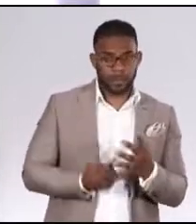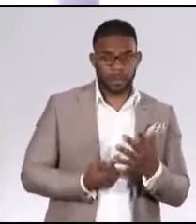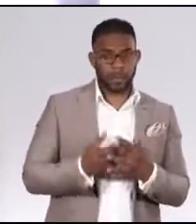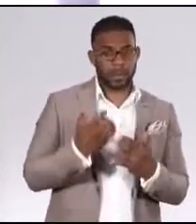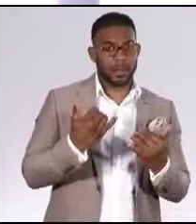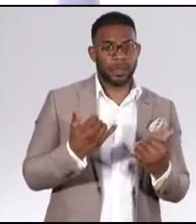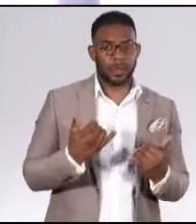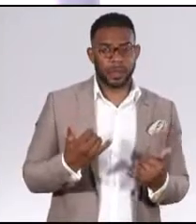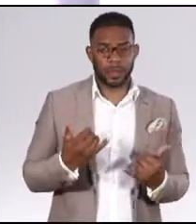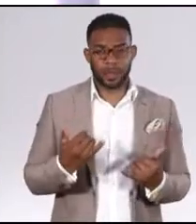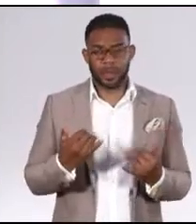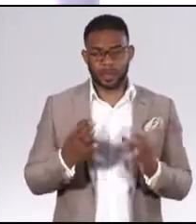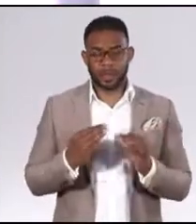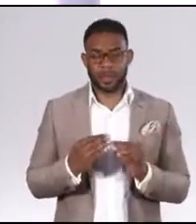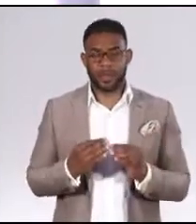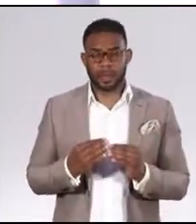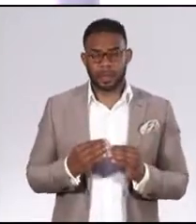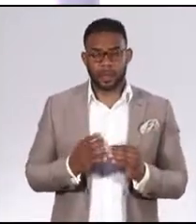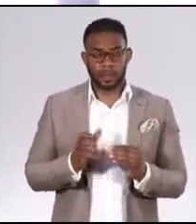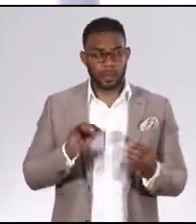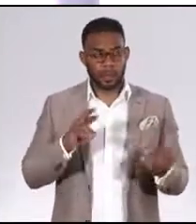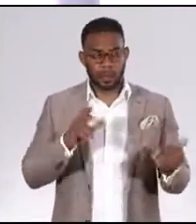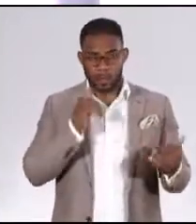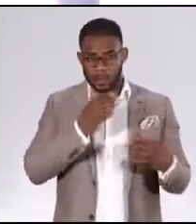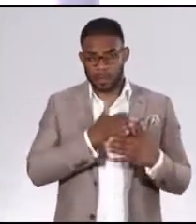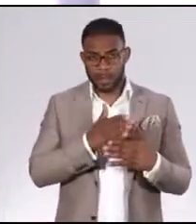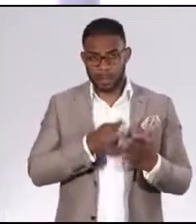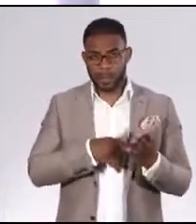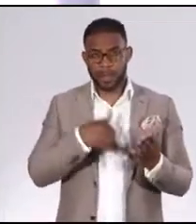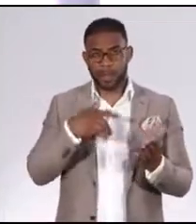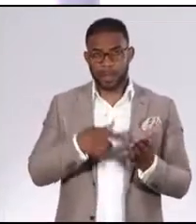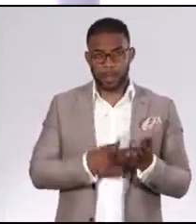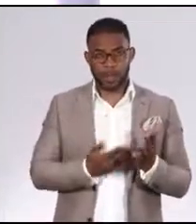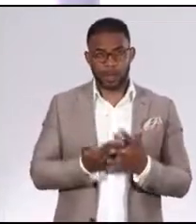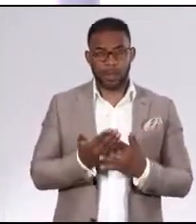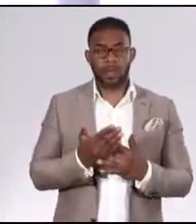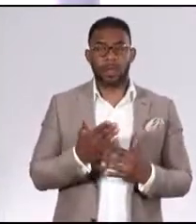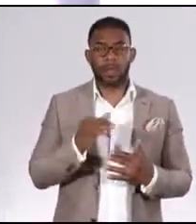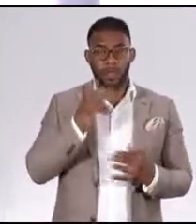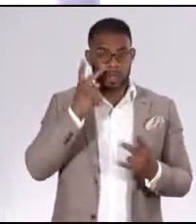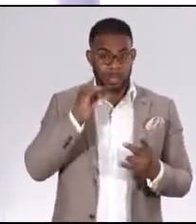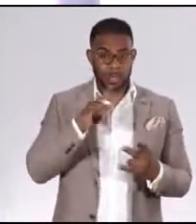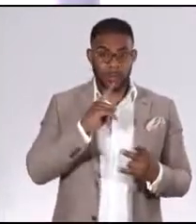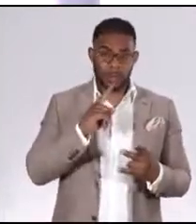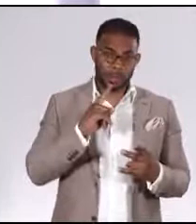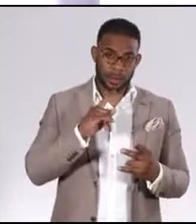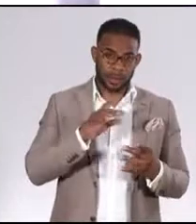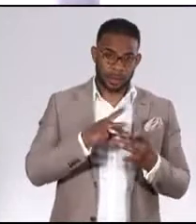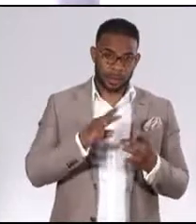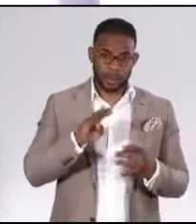uh session, uh which barbara will be sharing periodically throughout. uh You'll see that there's a comment box underneath